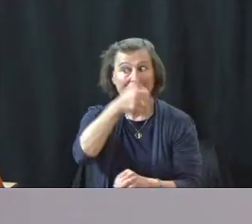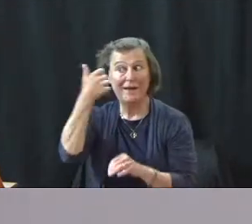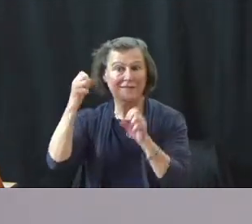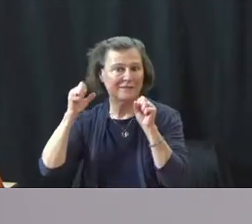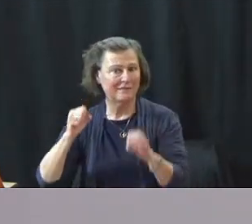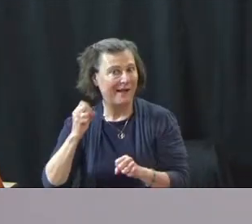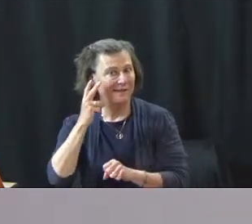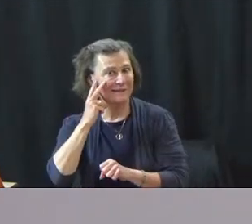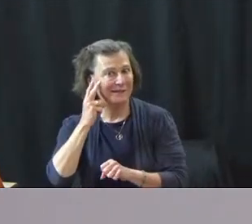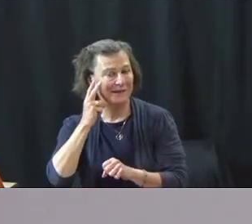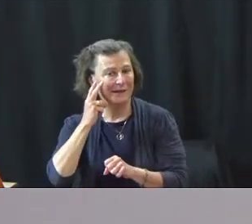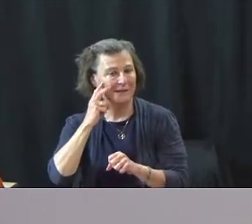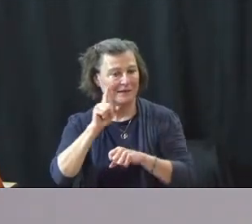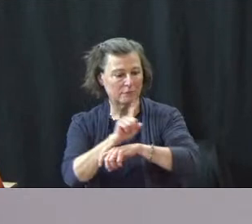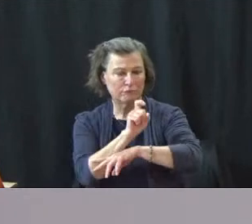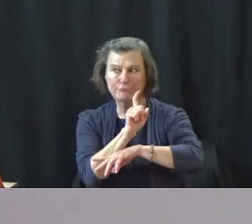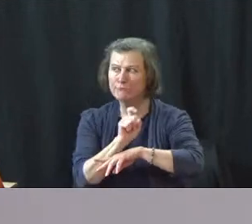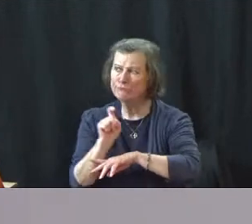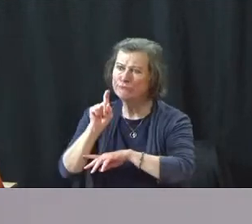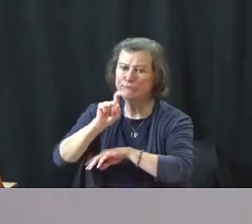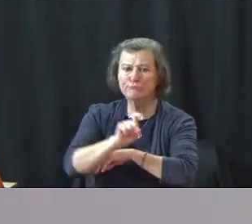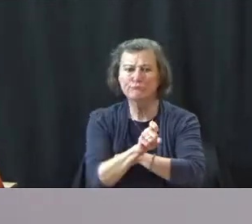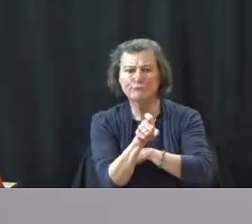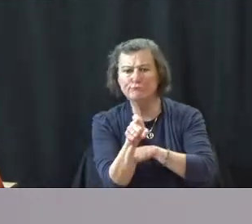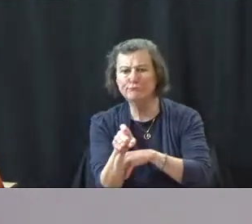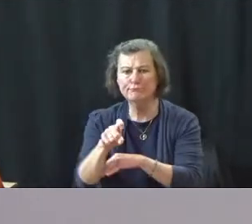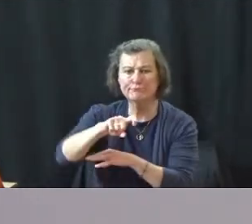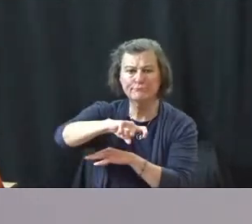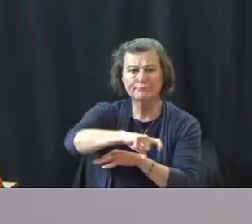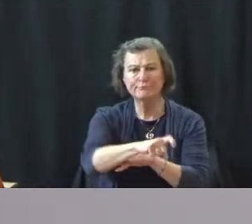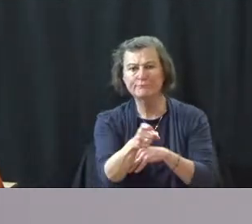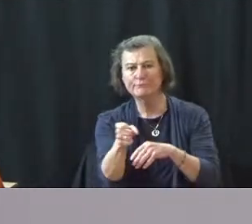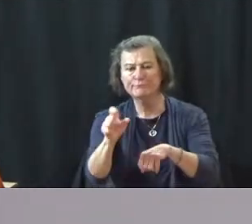Off went furry caterpillar, o’er the rocks and leaves.